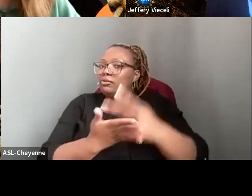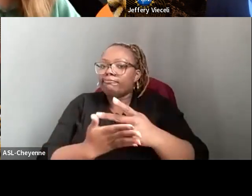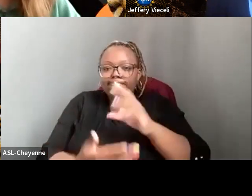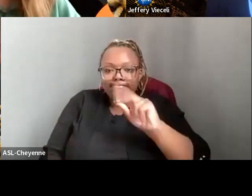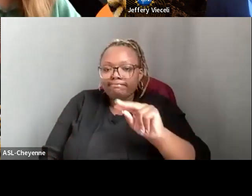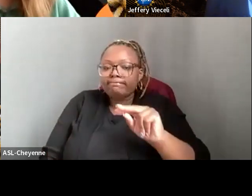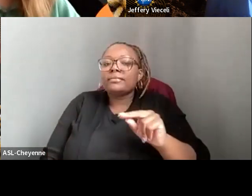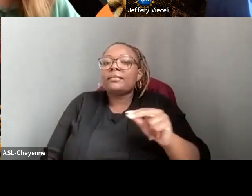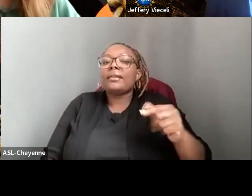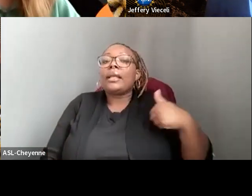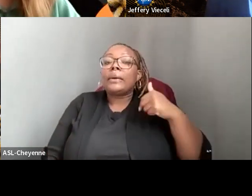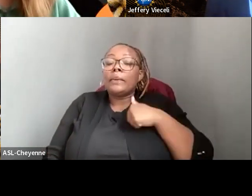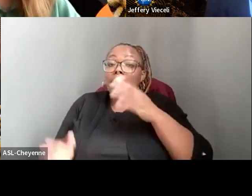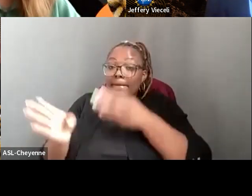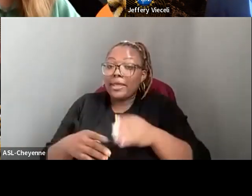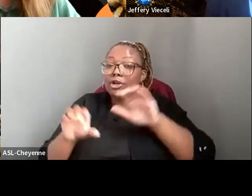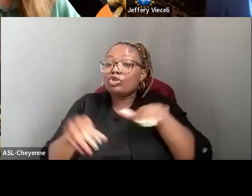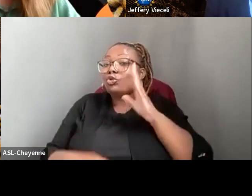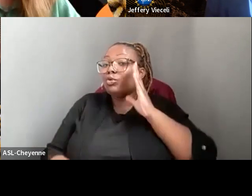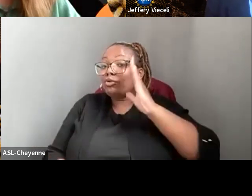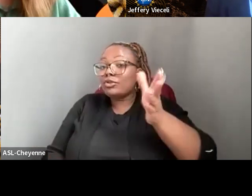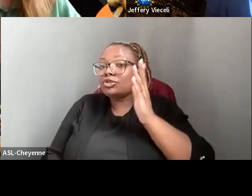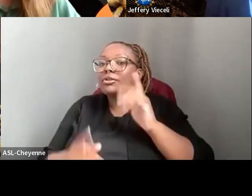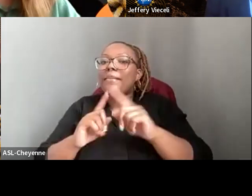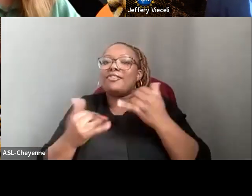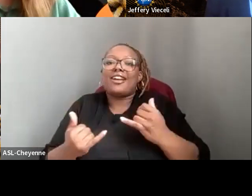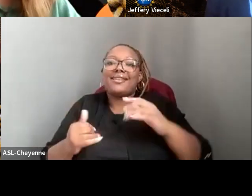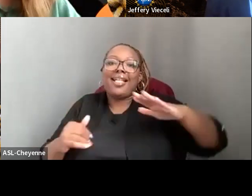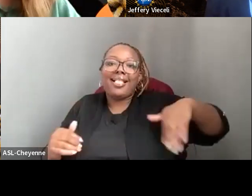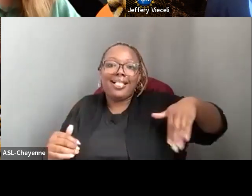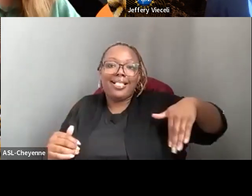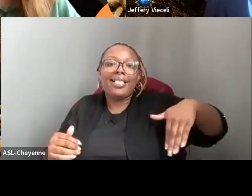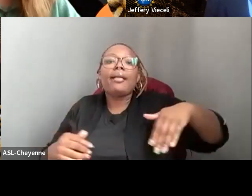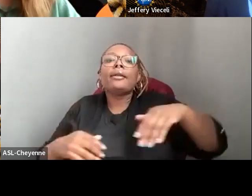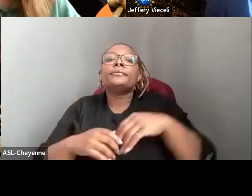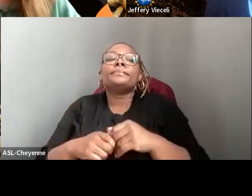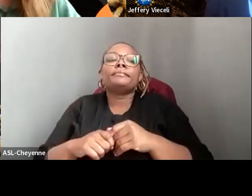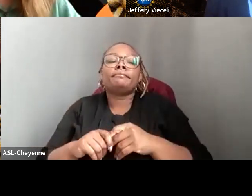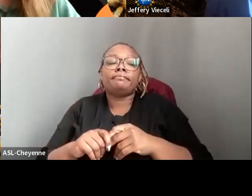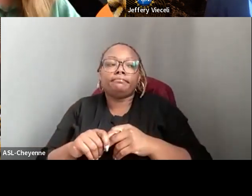We plan to do that in the future, but we've not gotten that done yet.